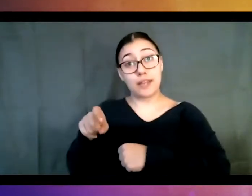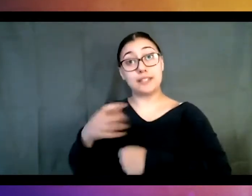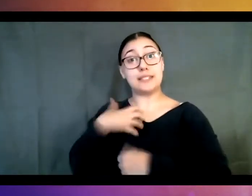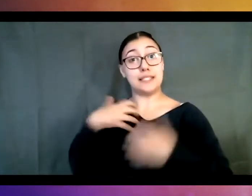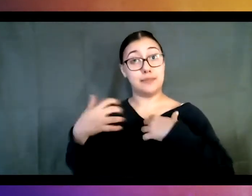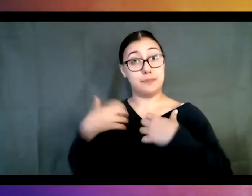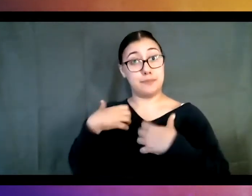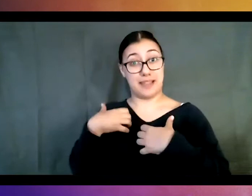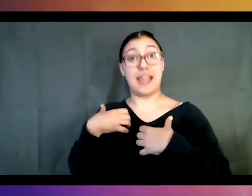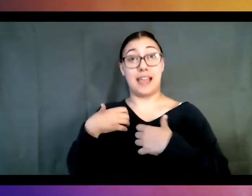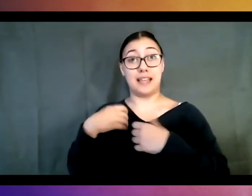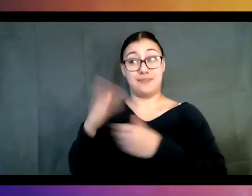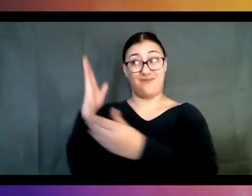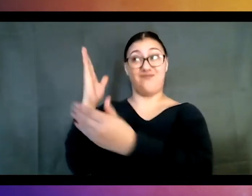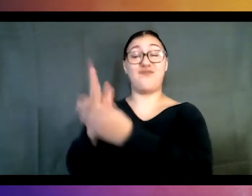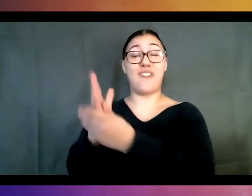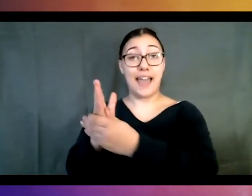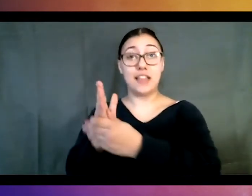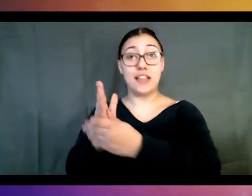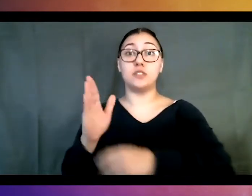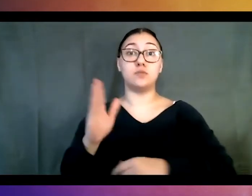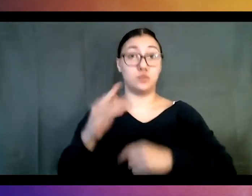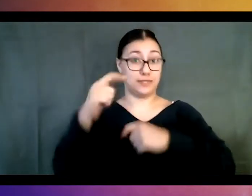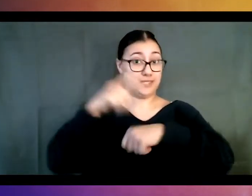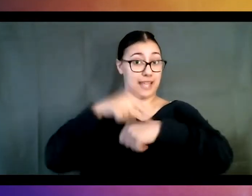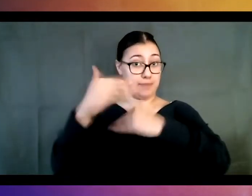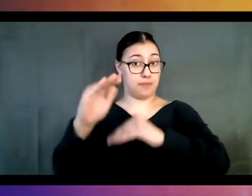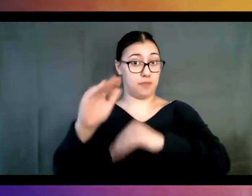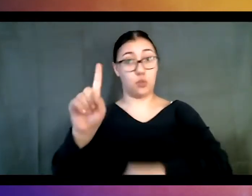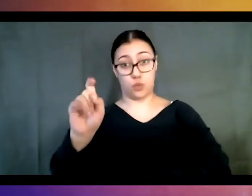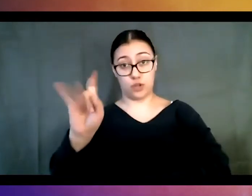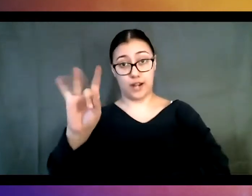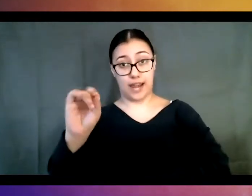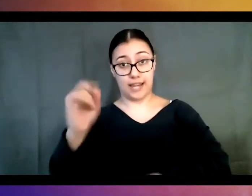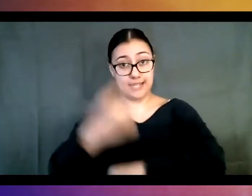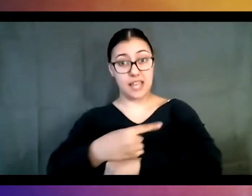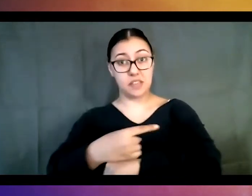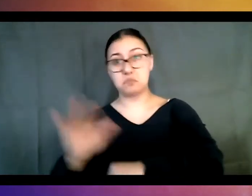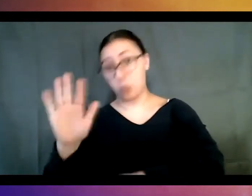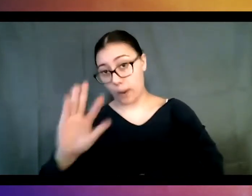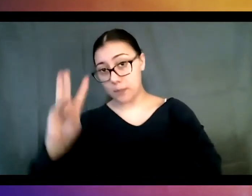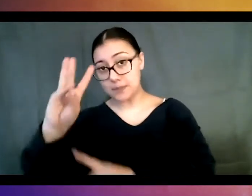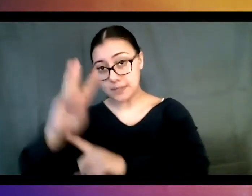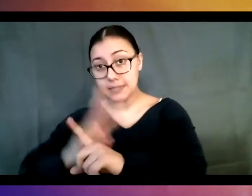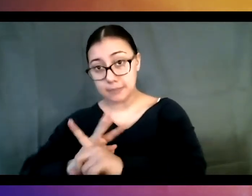the complaint is filed. If a matter brought to the commission